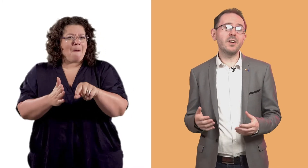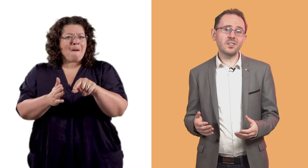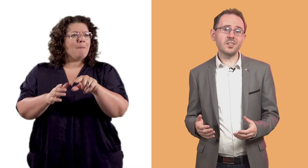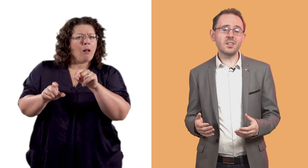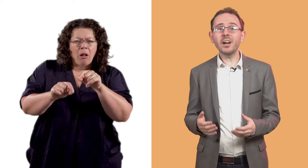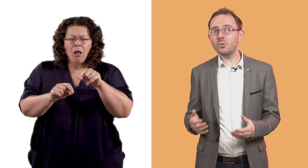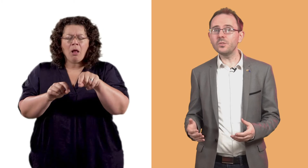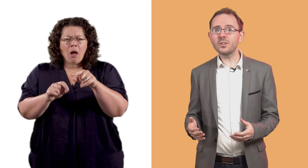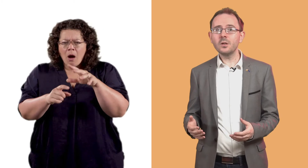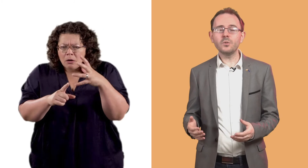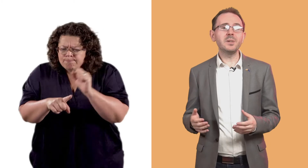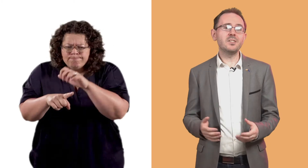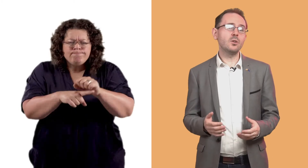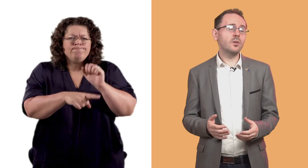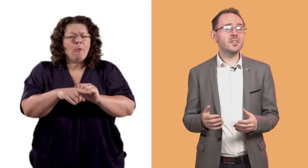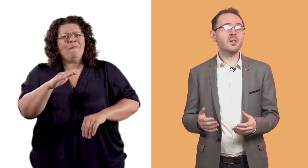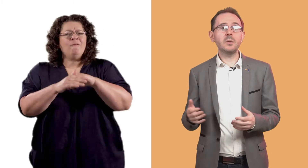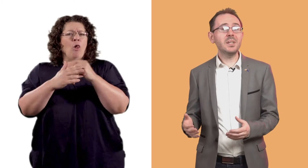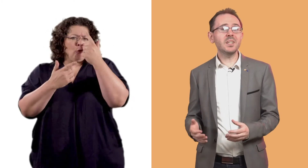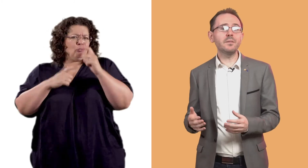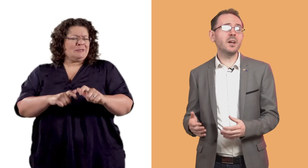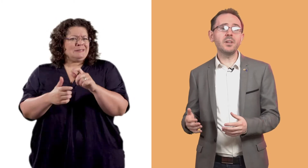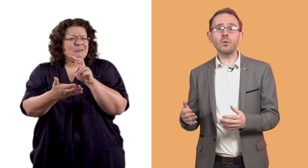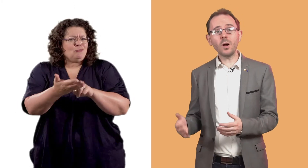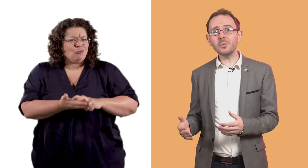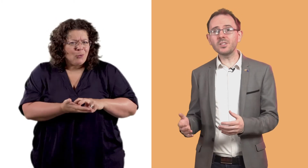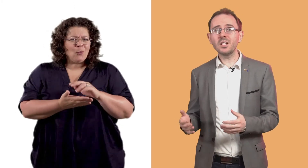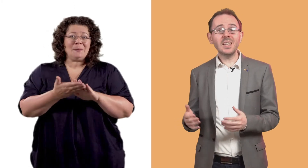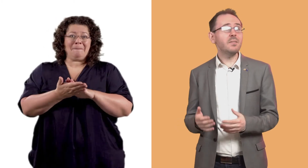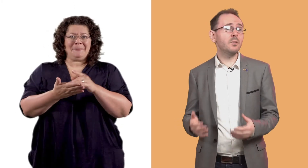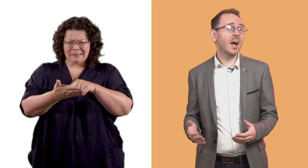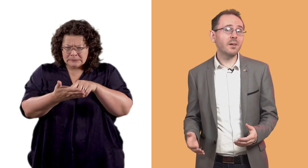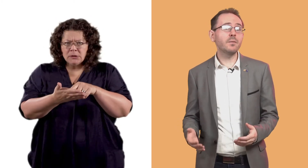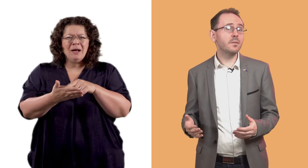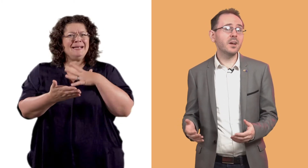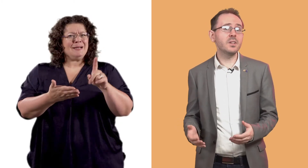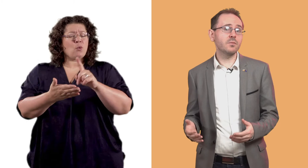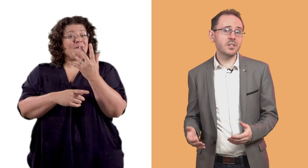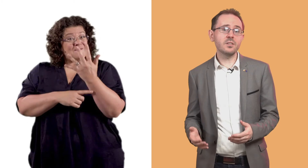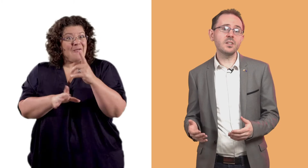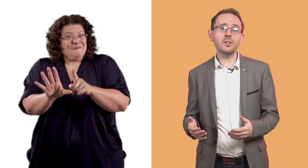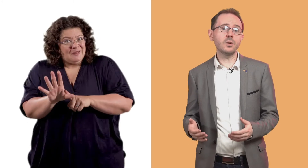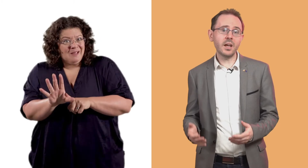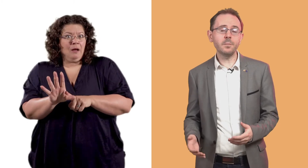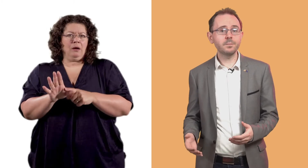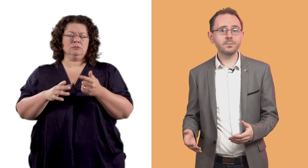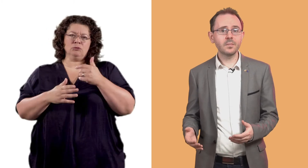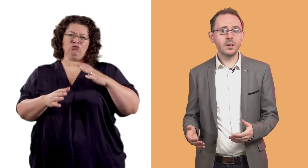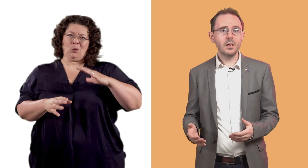full residency records, which means that you're not necessarily meeting the five-year requirements, even if you have five years of residence.